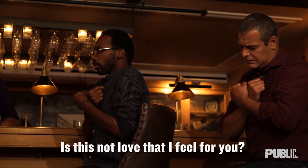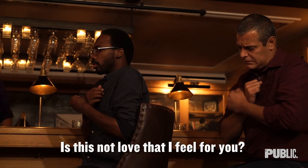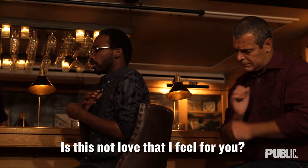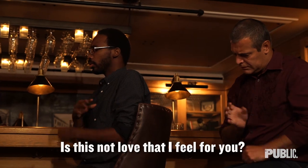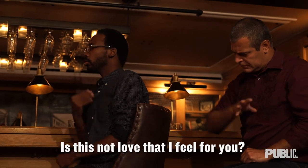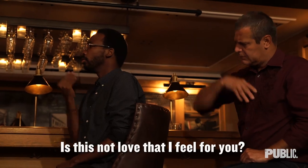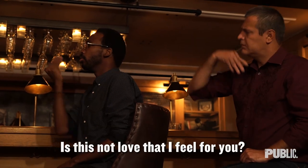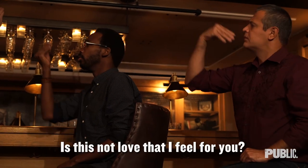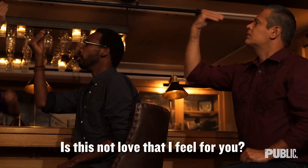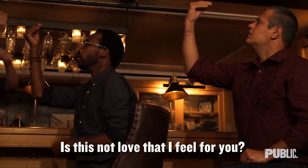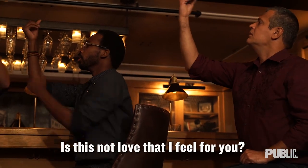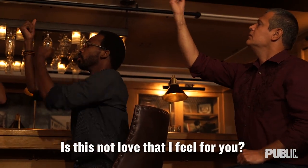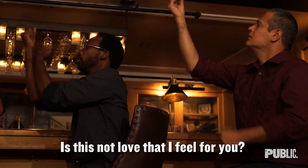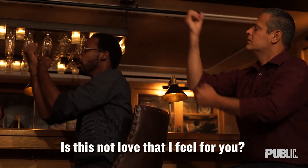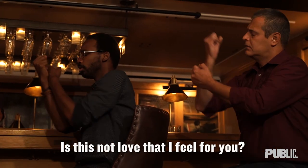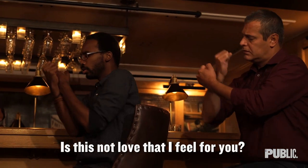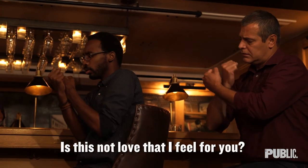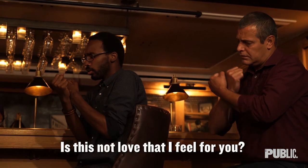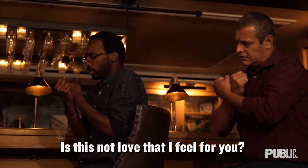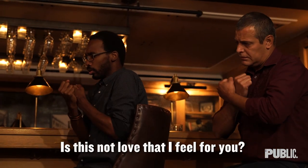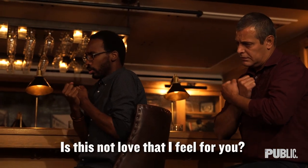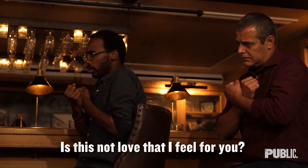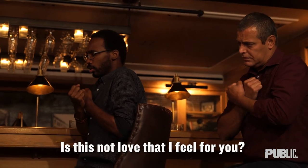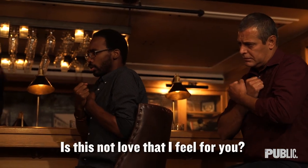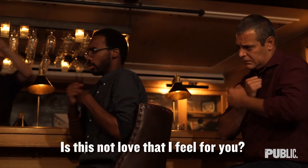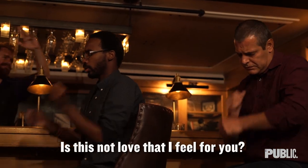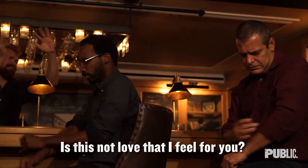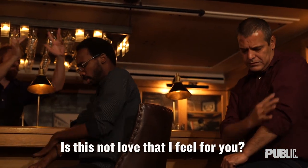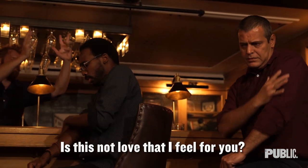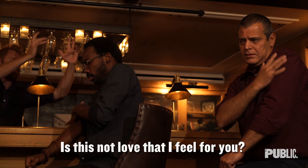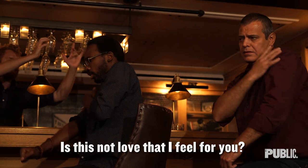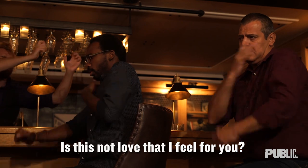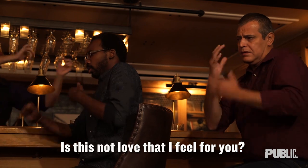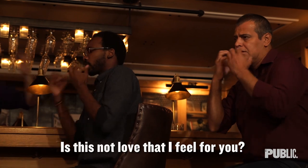Is this not love that I feel for you?